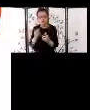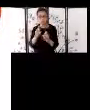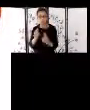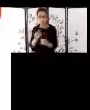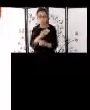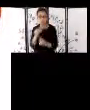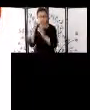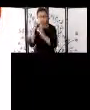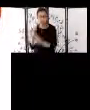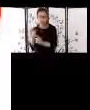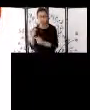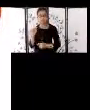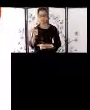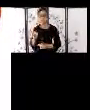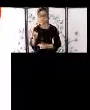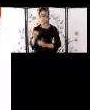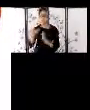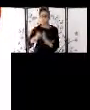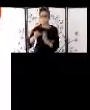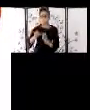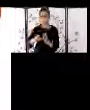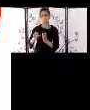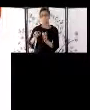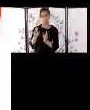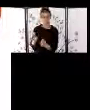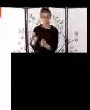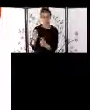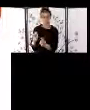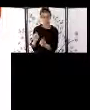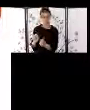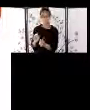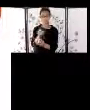to tell assessors what you value as an artist, or as a collective, and what is important